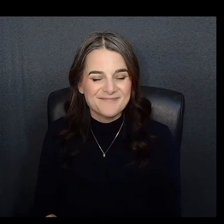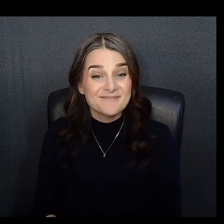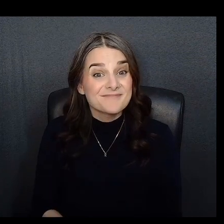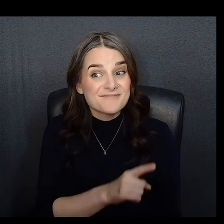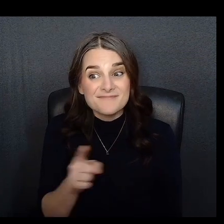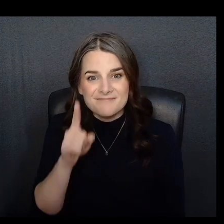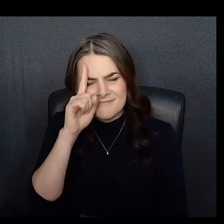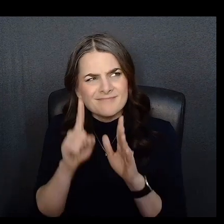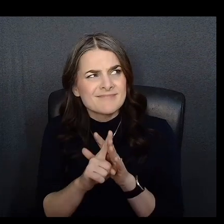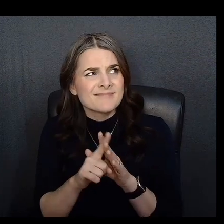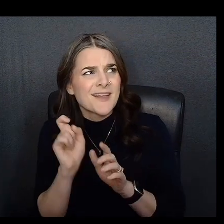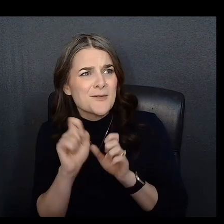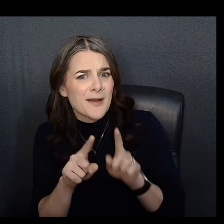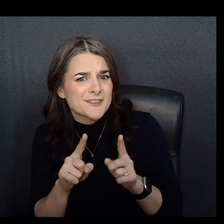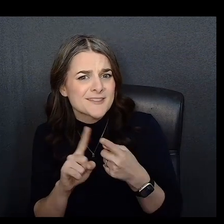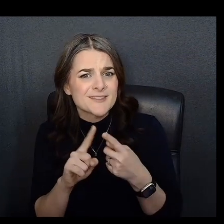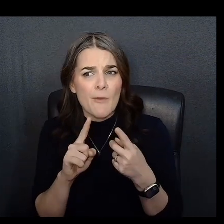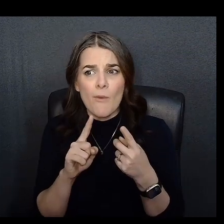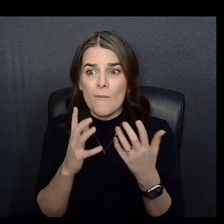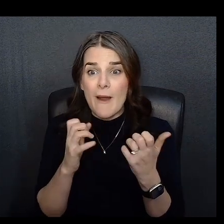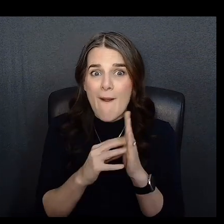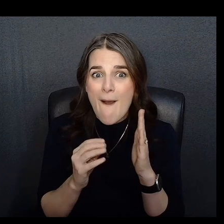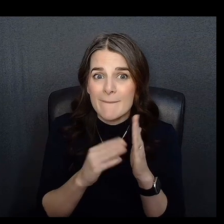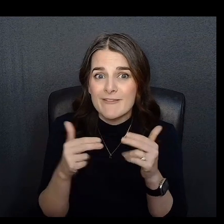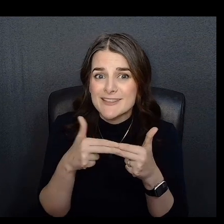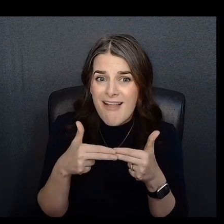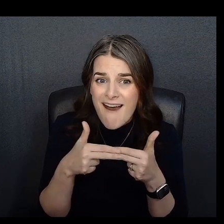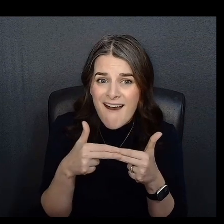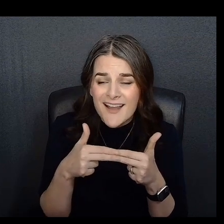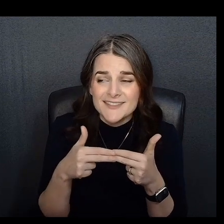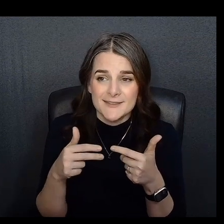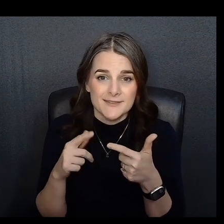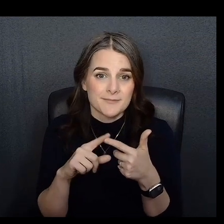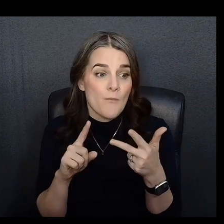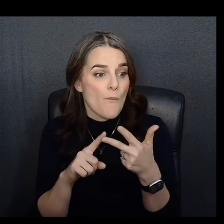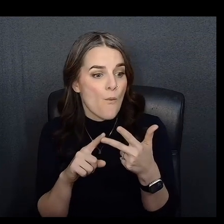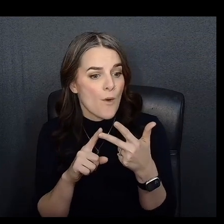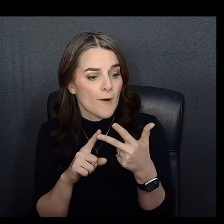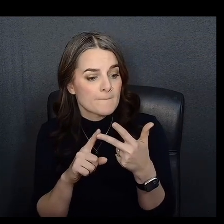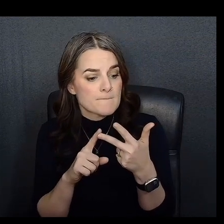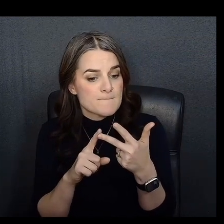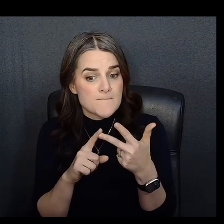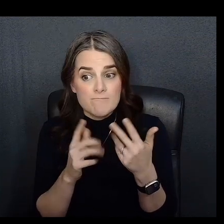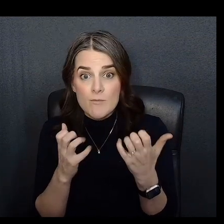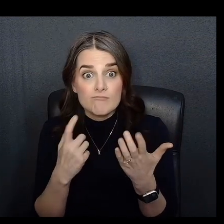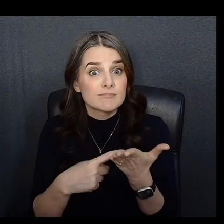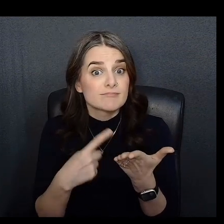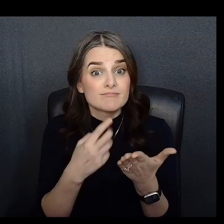or you'd like a copy of the slide deck, or to talk about any of those resources, feel free to shoot me an email.